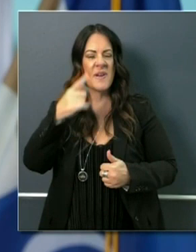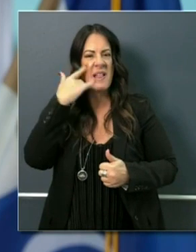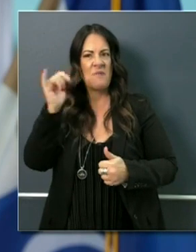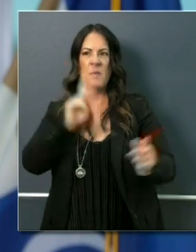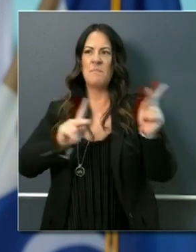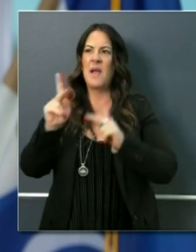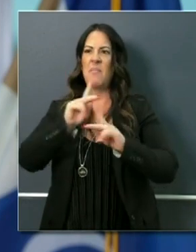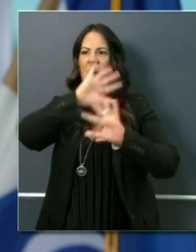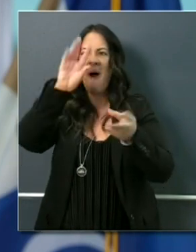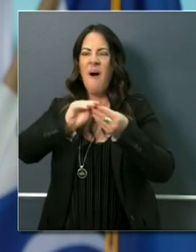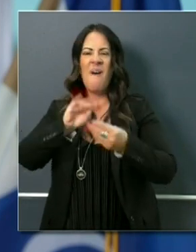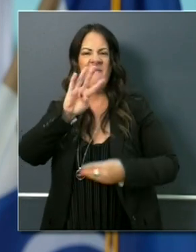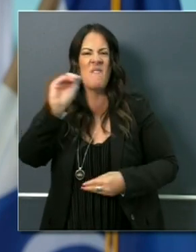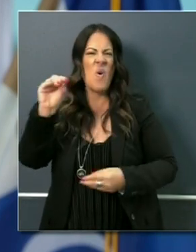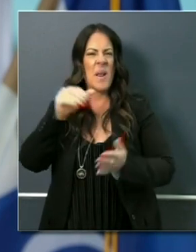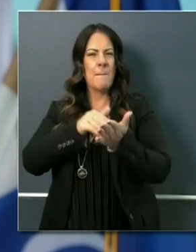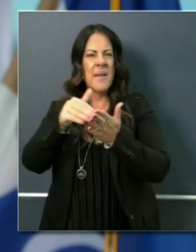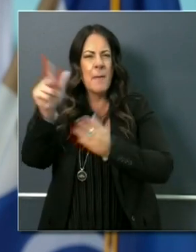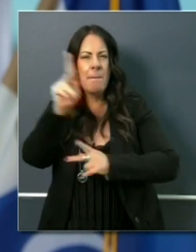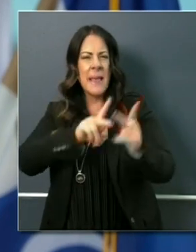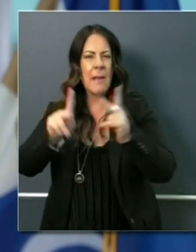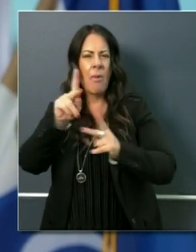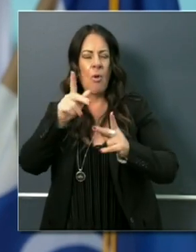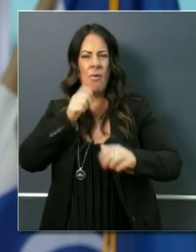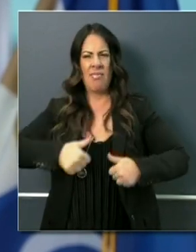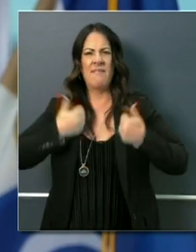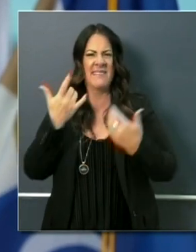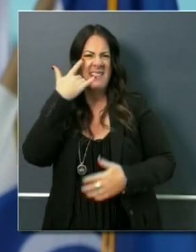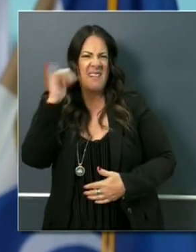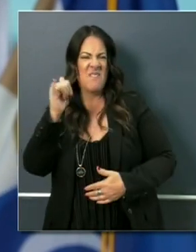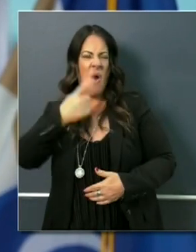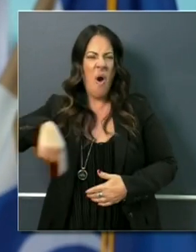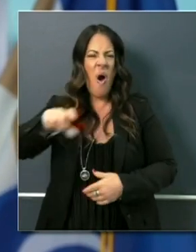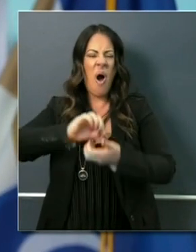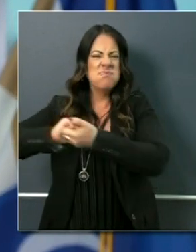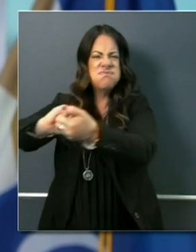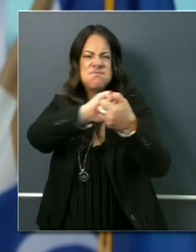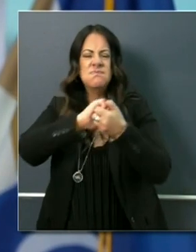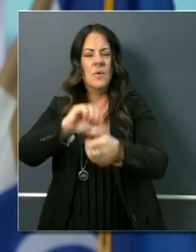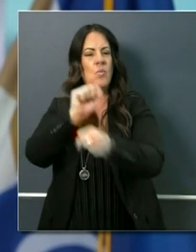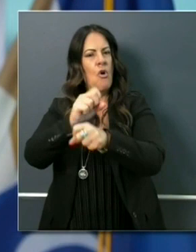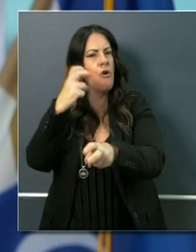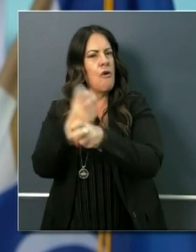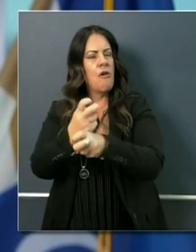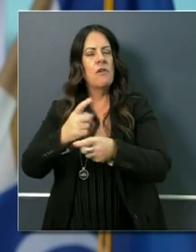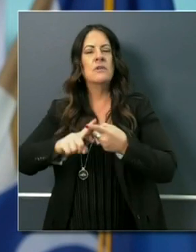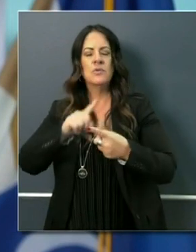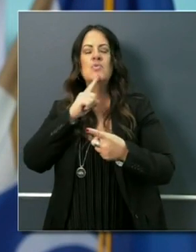. IT IS REALLY A PRIVILEGE TO BE PART OF CALIFORNIA AND KNOWING THAT 40 MILLION STRONG,